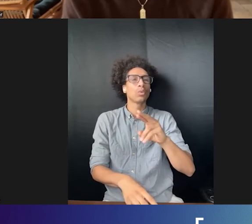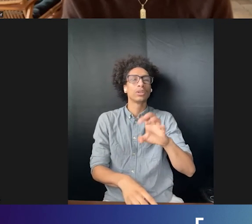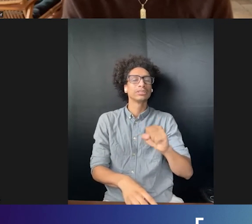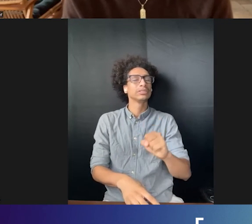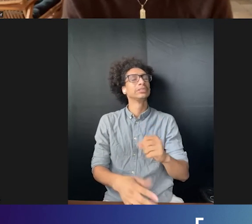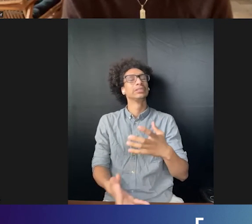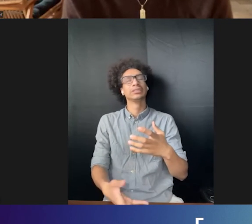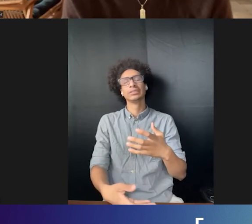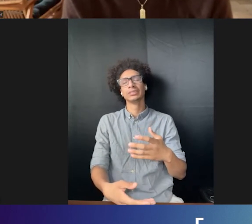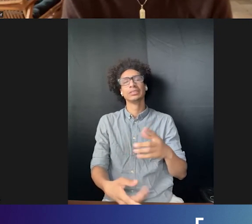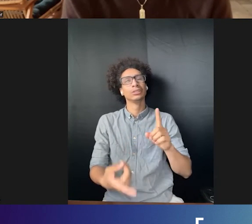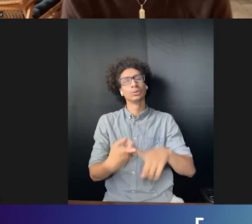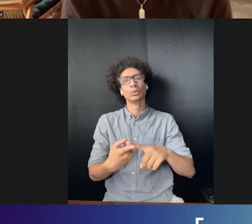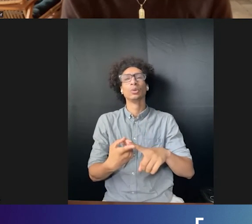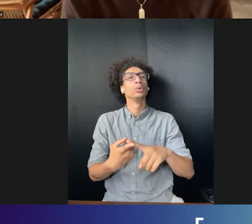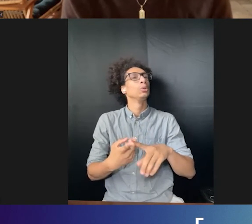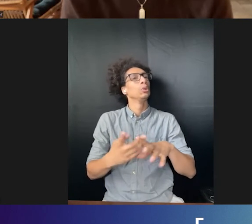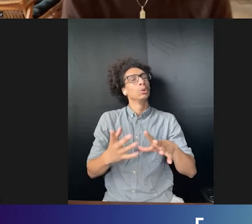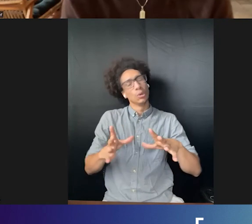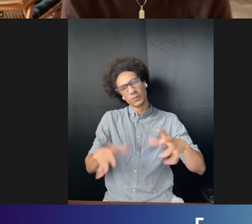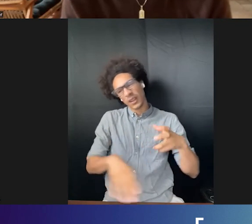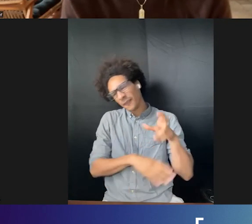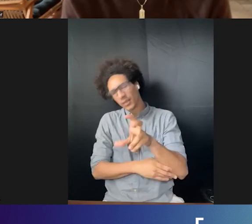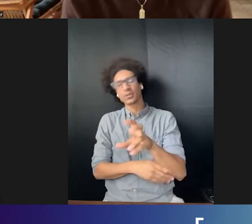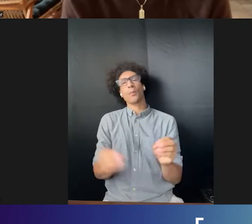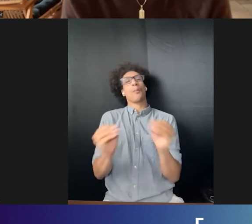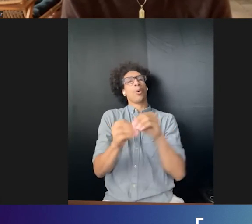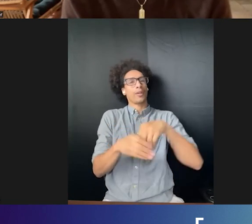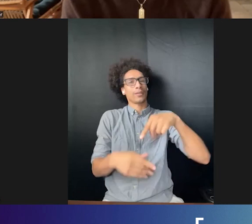drive more distribution life into this project. And, you know, because we're trying to make other work